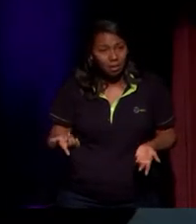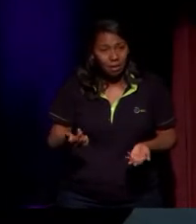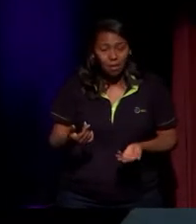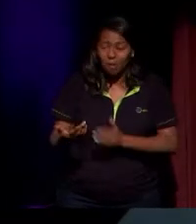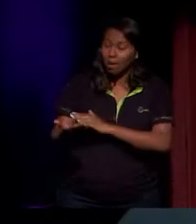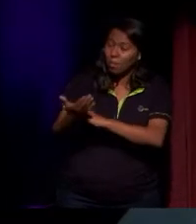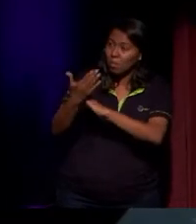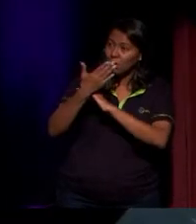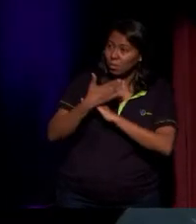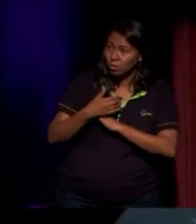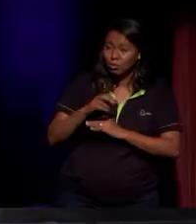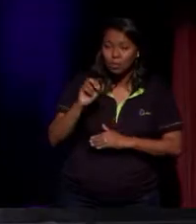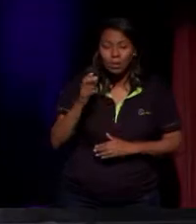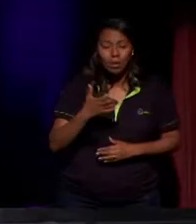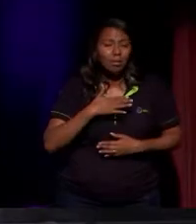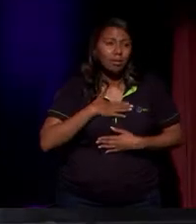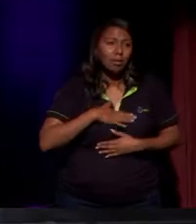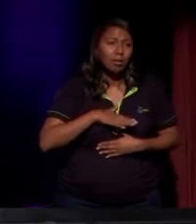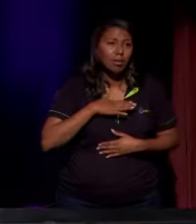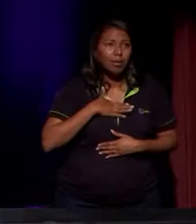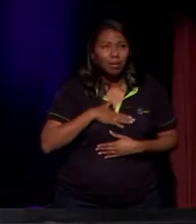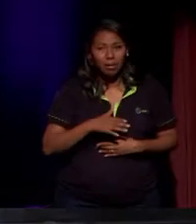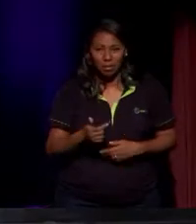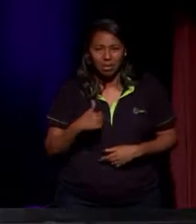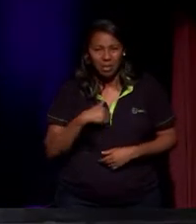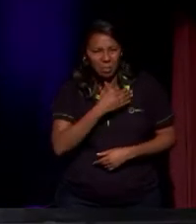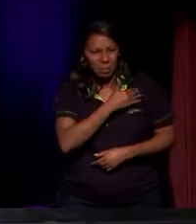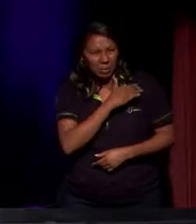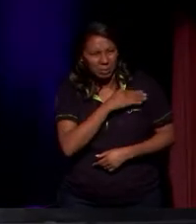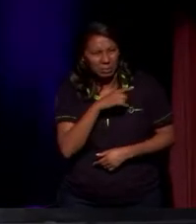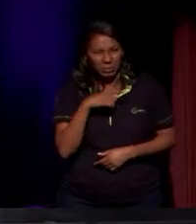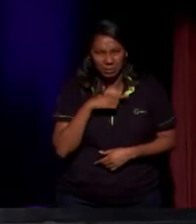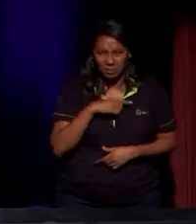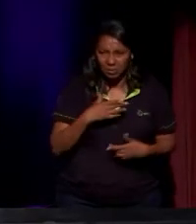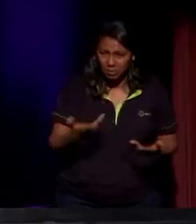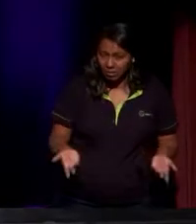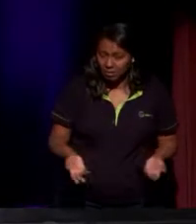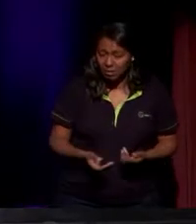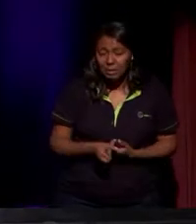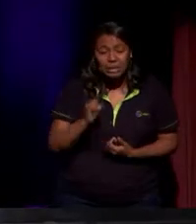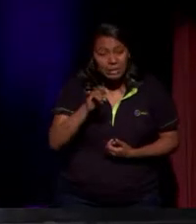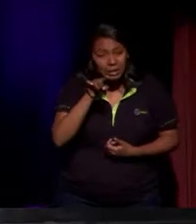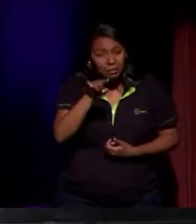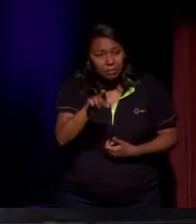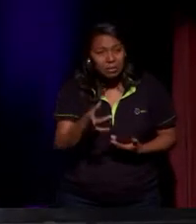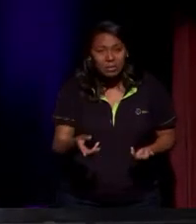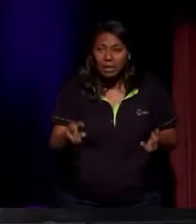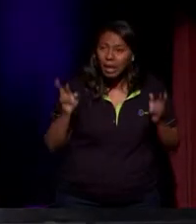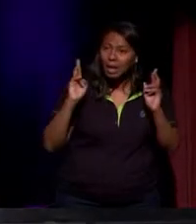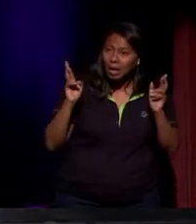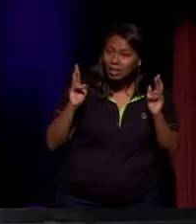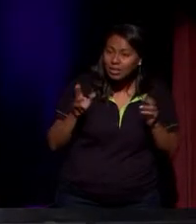or to be reassured in their anti-Arab prejudices, we hope to hear the endless cantilena